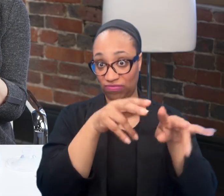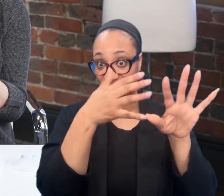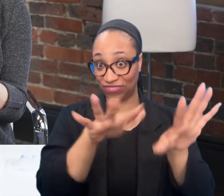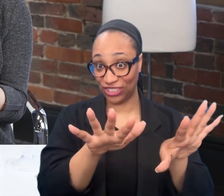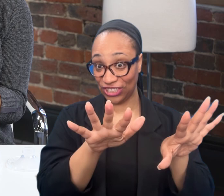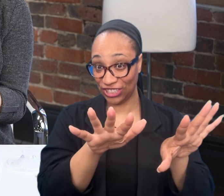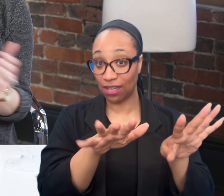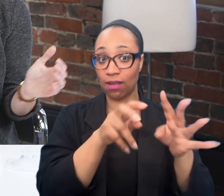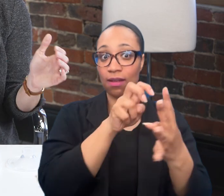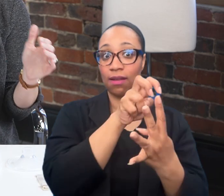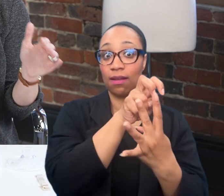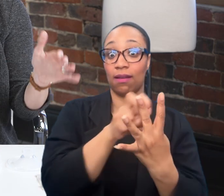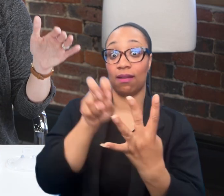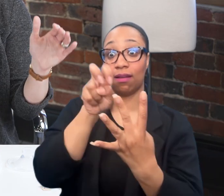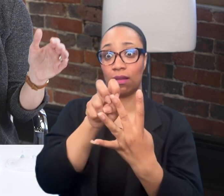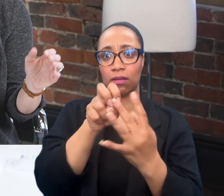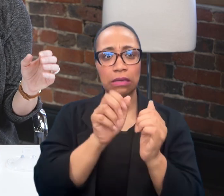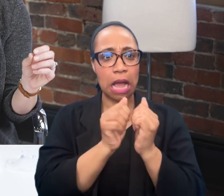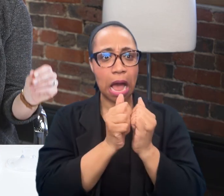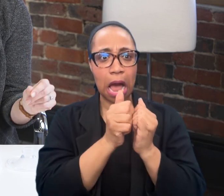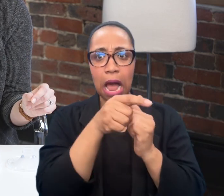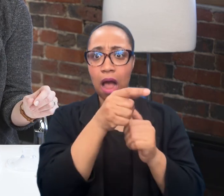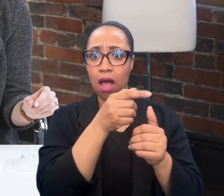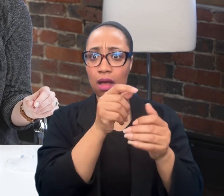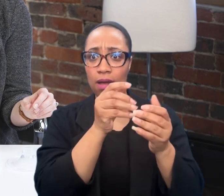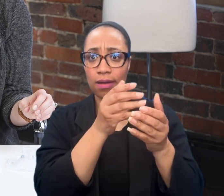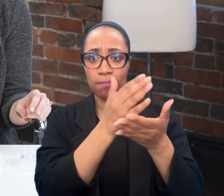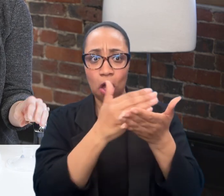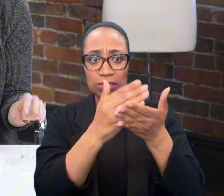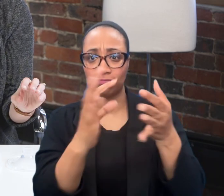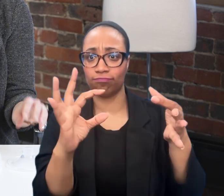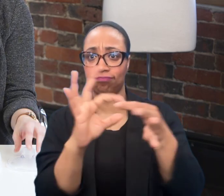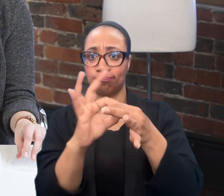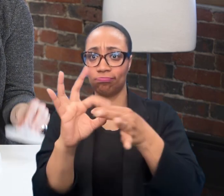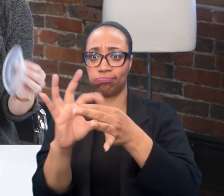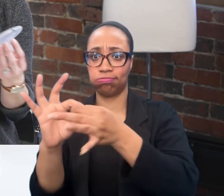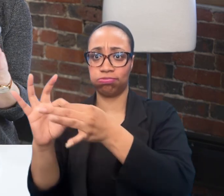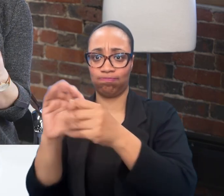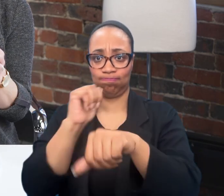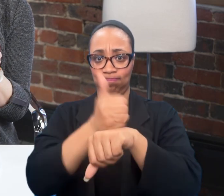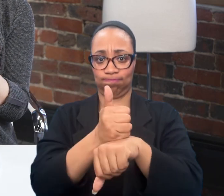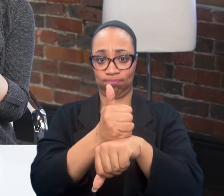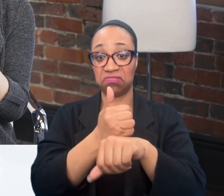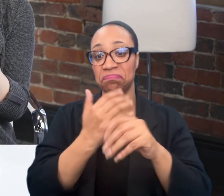together we're actually going to start from the outside in so we have a silicone shield that